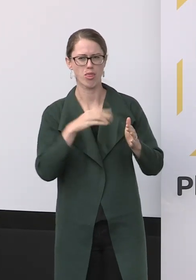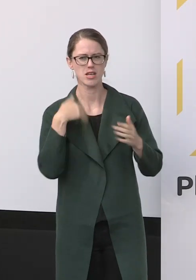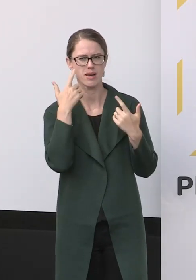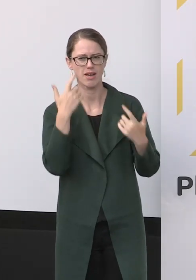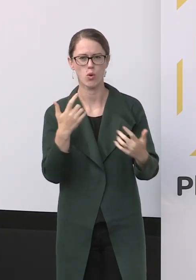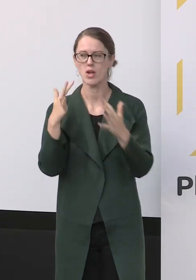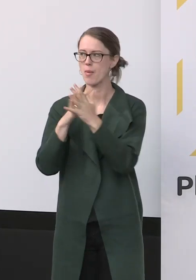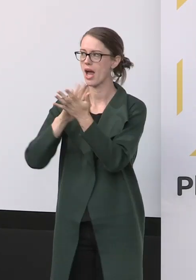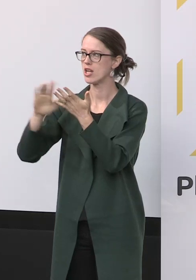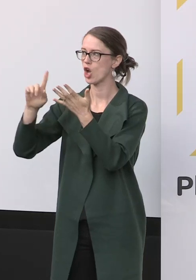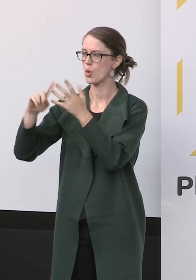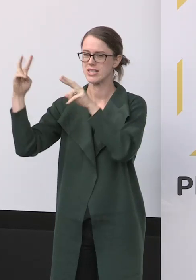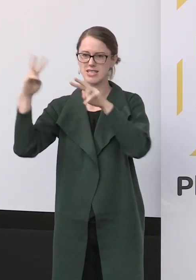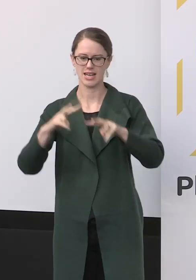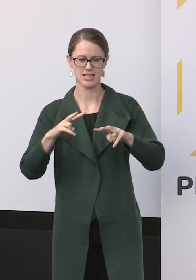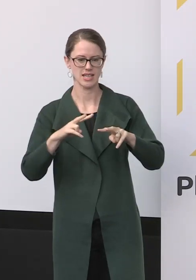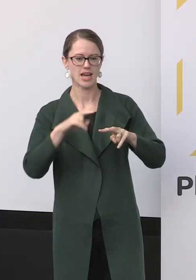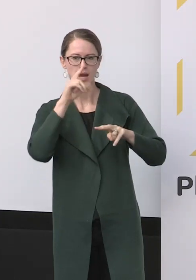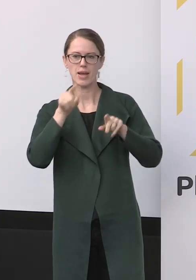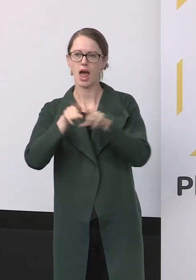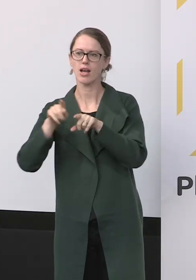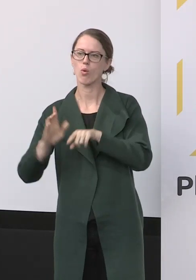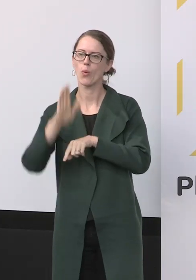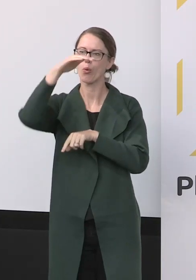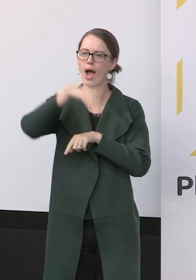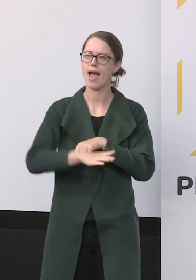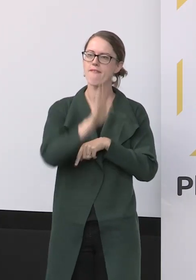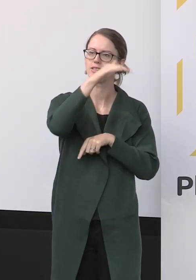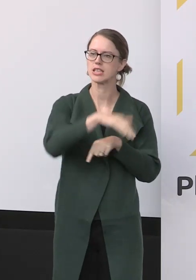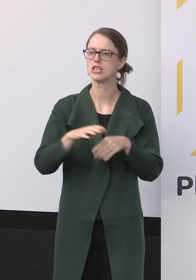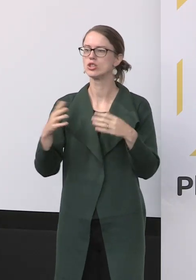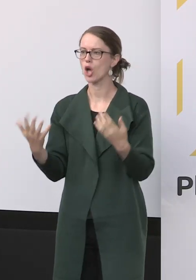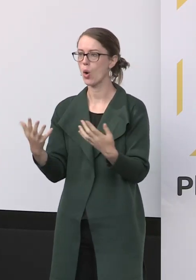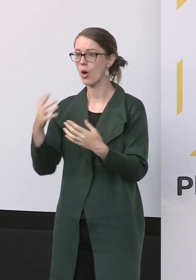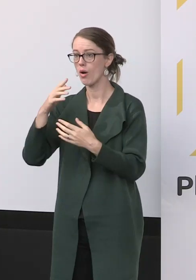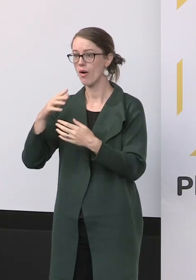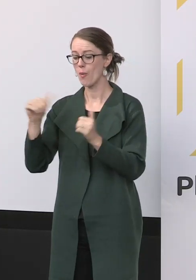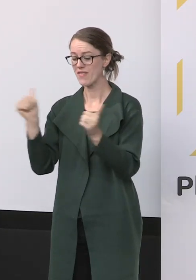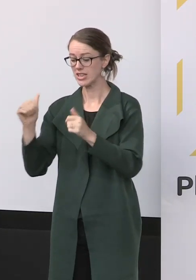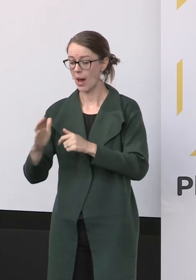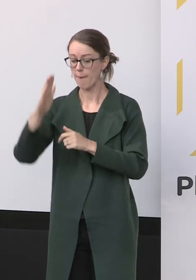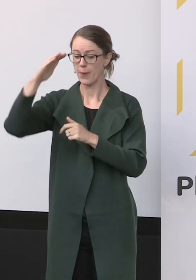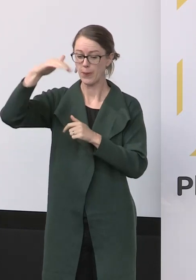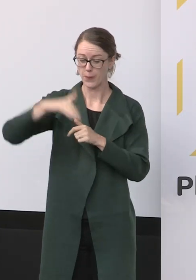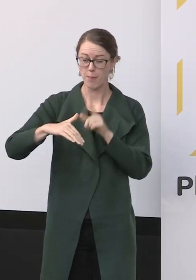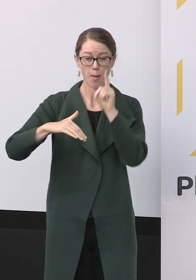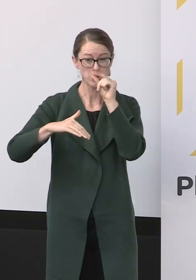people, including coming out of lockdown-type situations. As the WHO has observed,